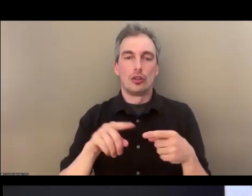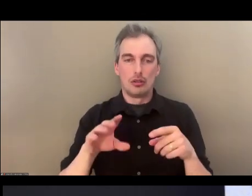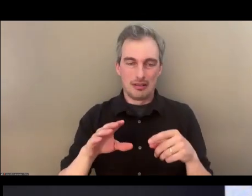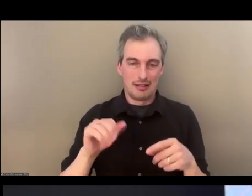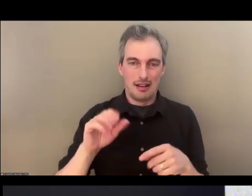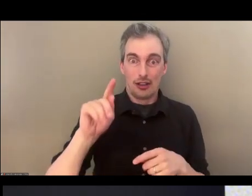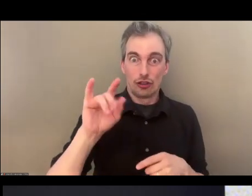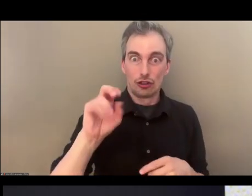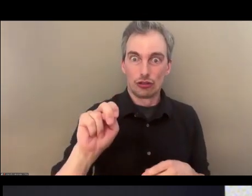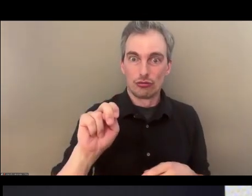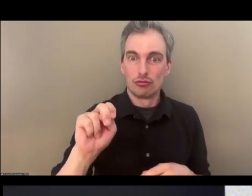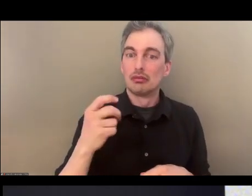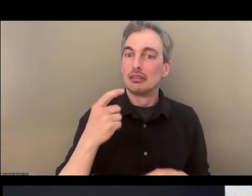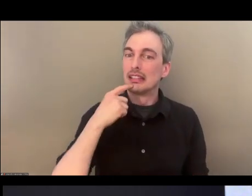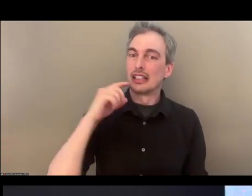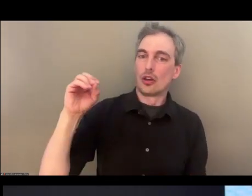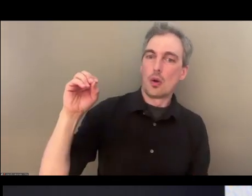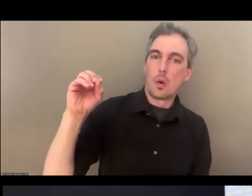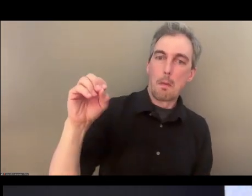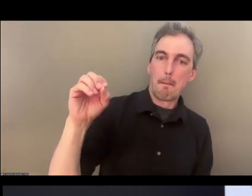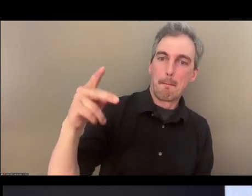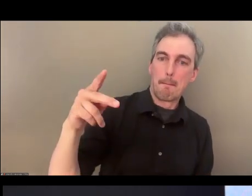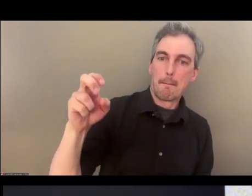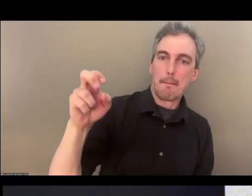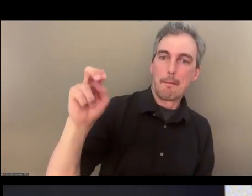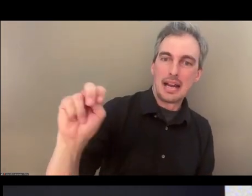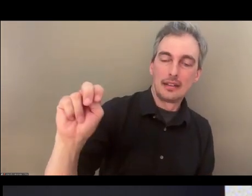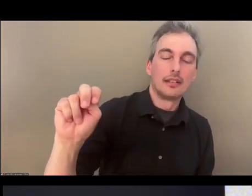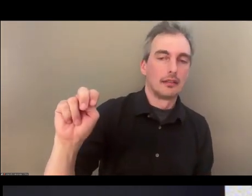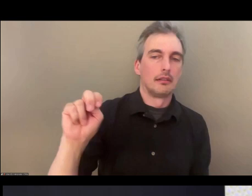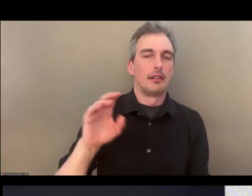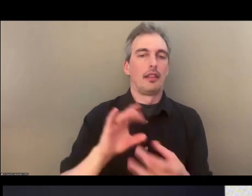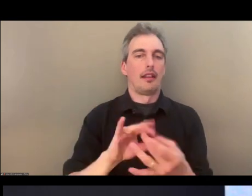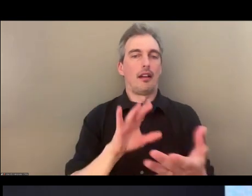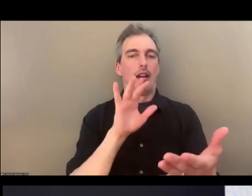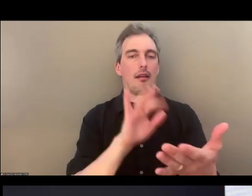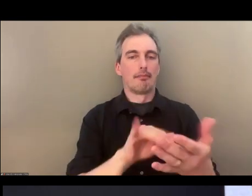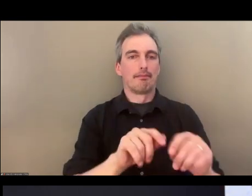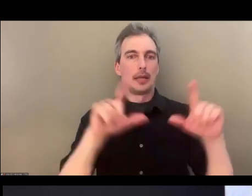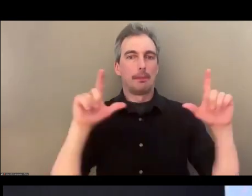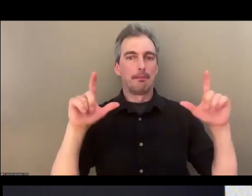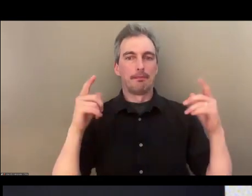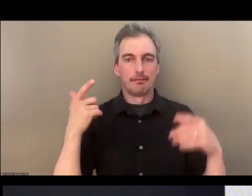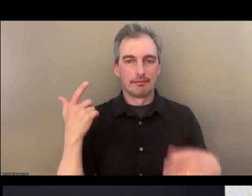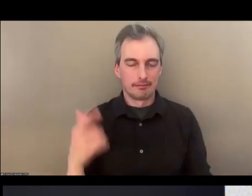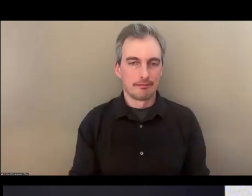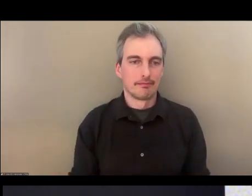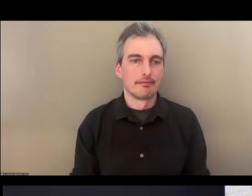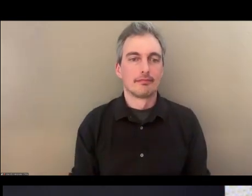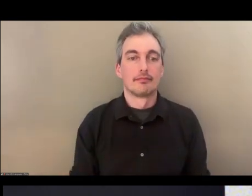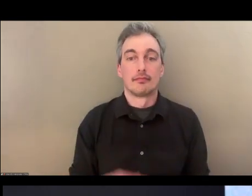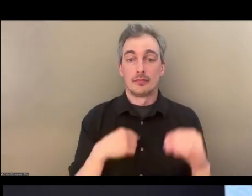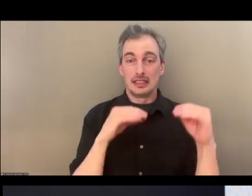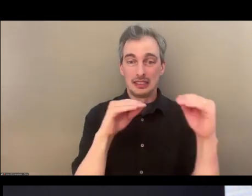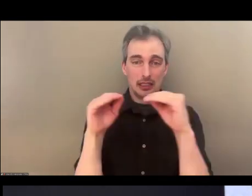And what I teach people here, and the way that I teach this lesson, is that: A screen reader user tabbing through this interface would hear "open: